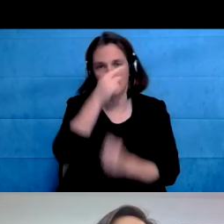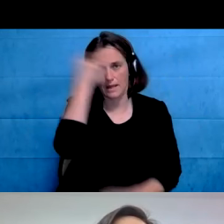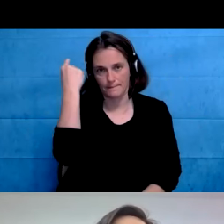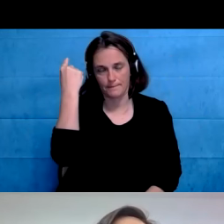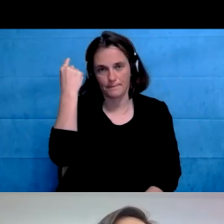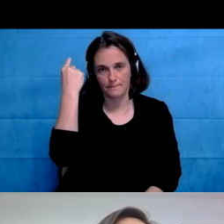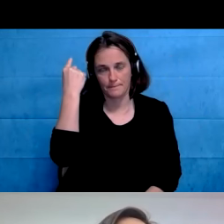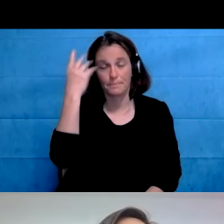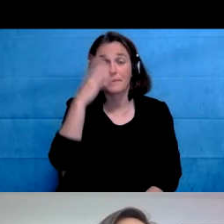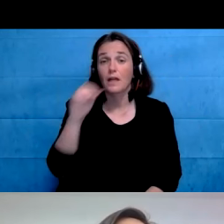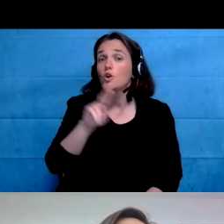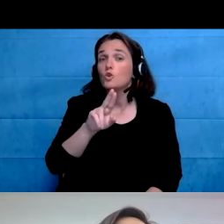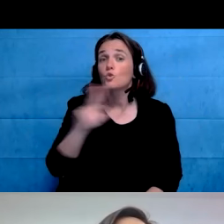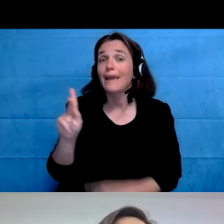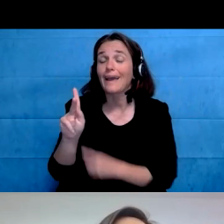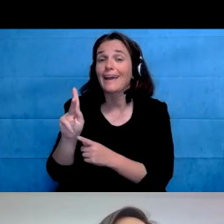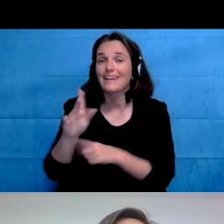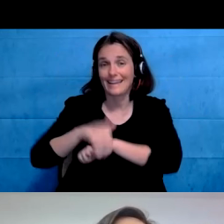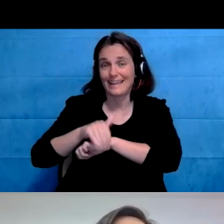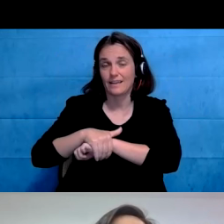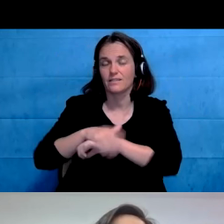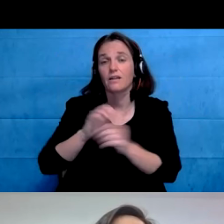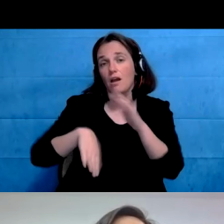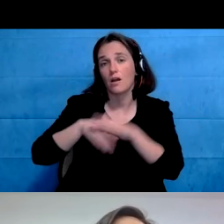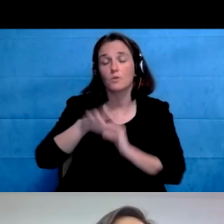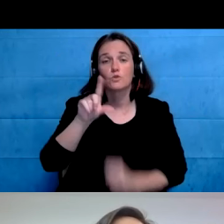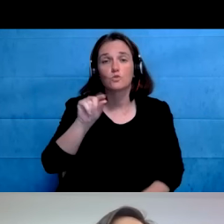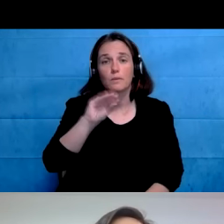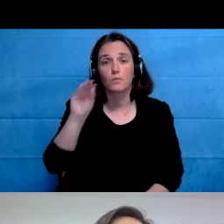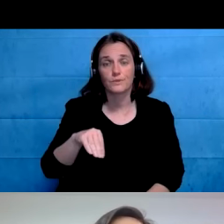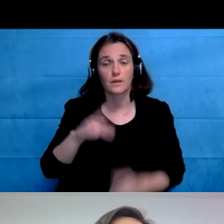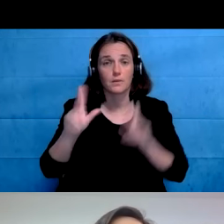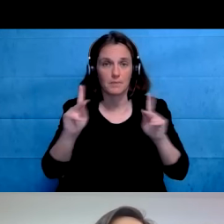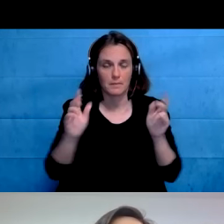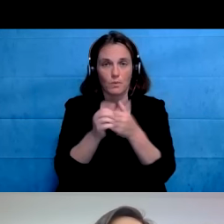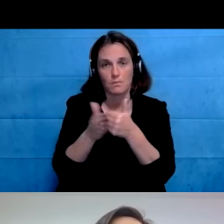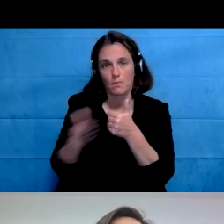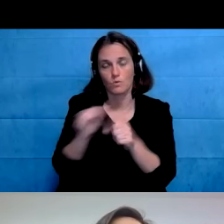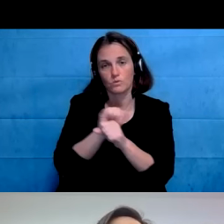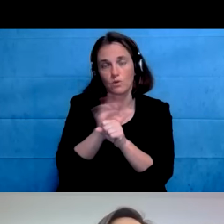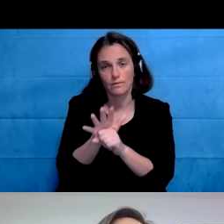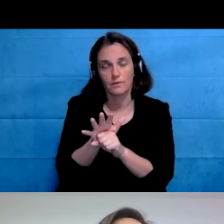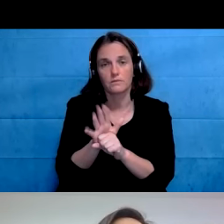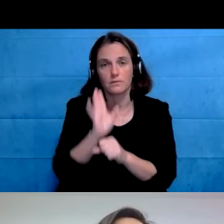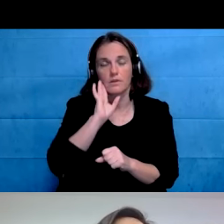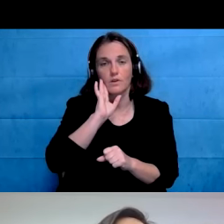In the UK, the studies will show that up to 20% of people with post COVID will be comprised of the Black,